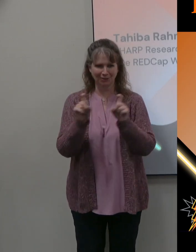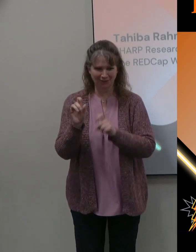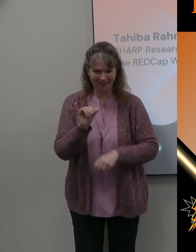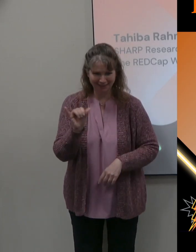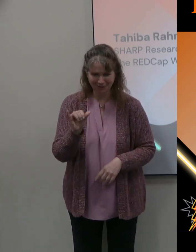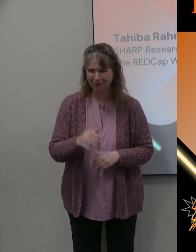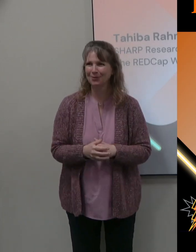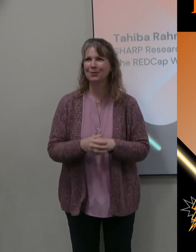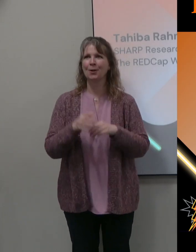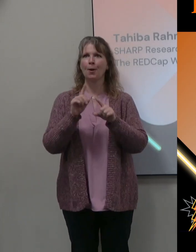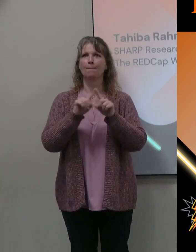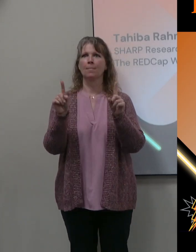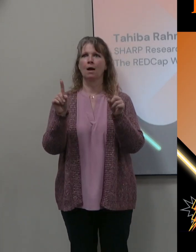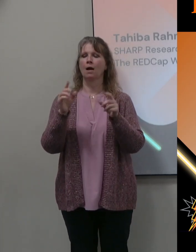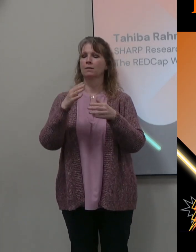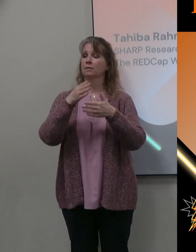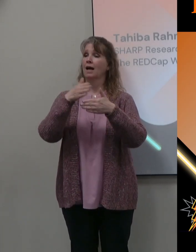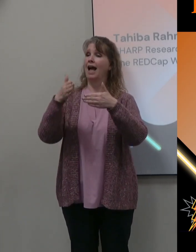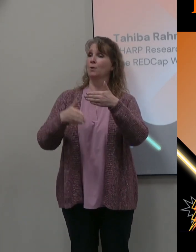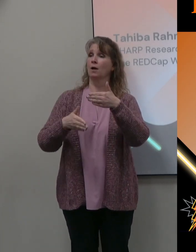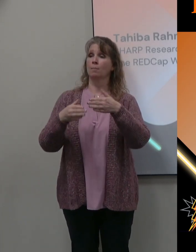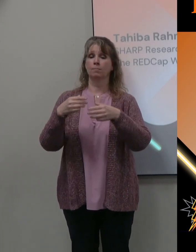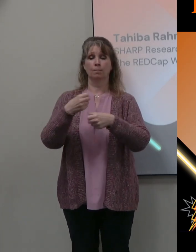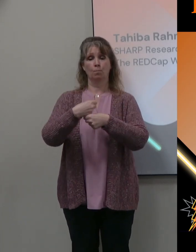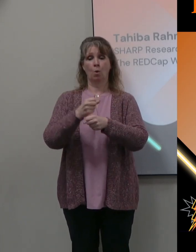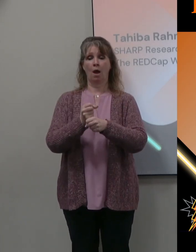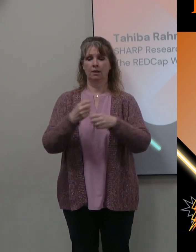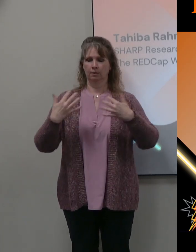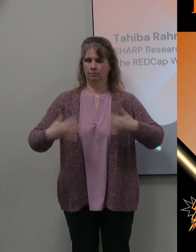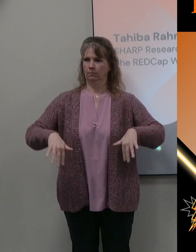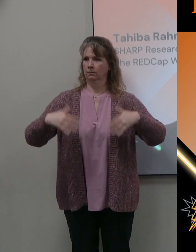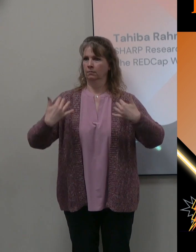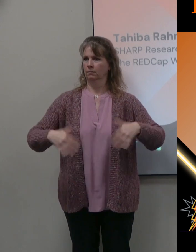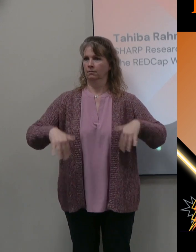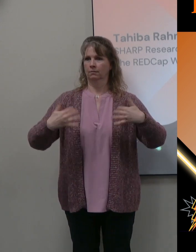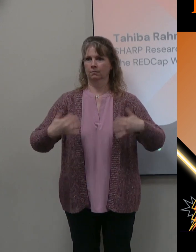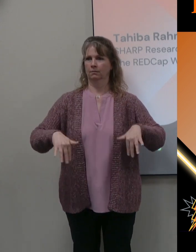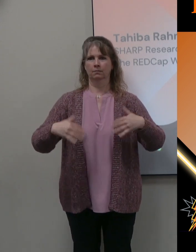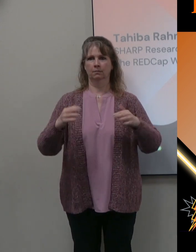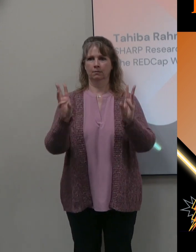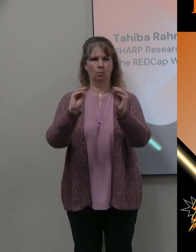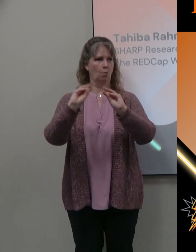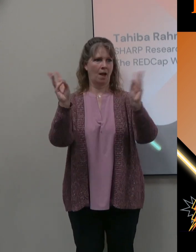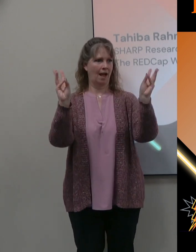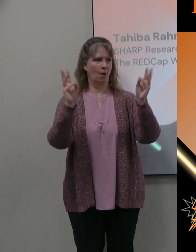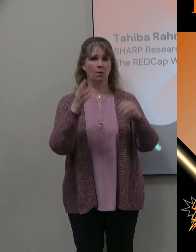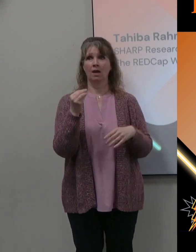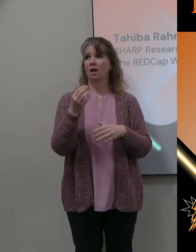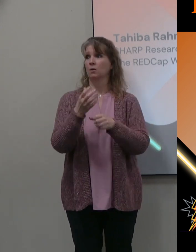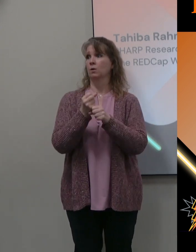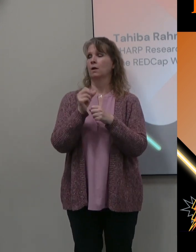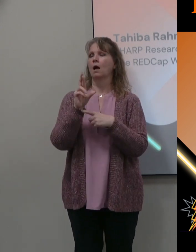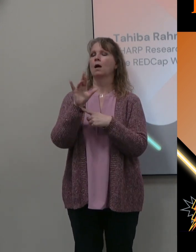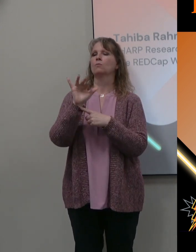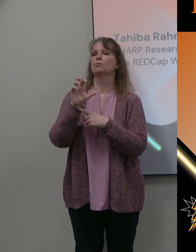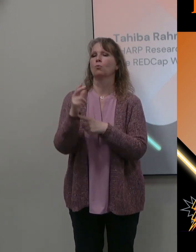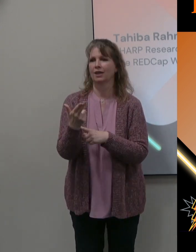and helped us a lot with that survey, too. But the outcome and the product that we had was just wow.